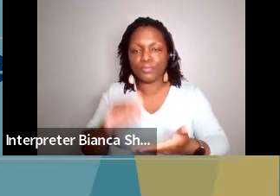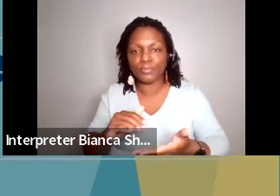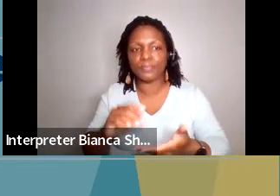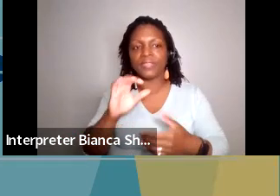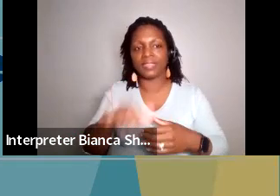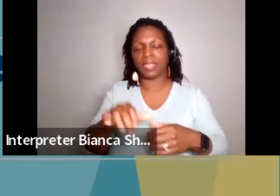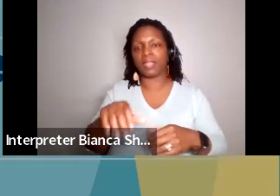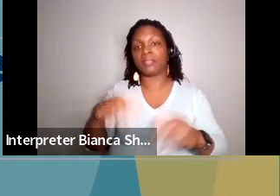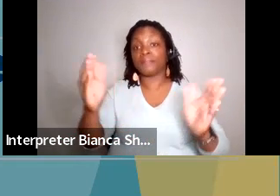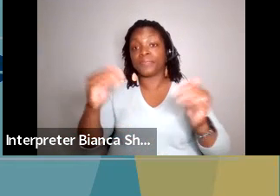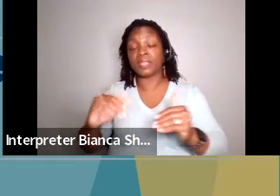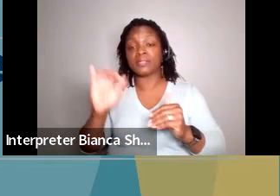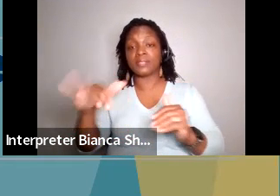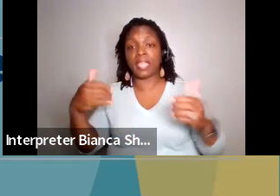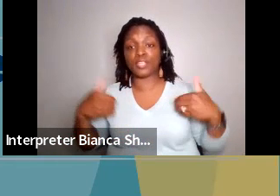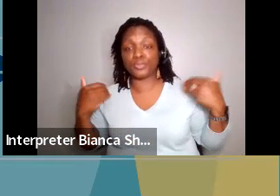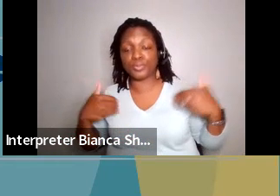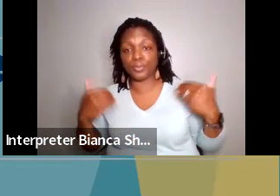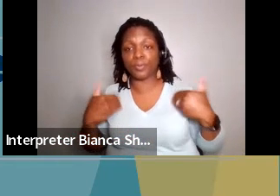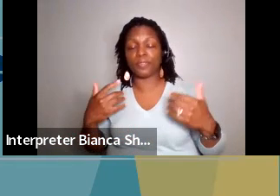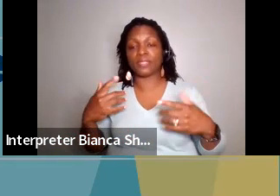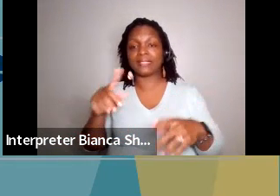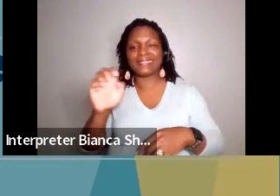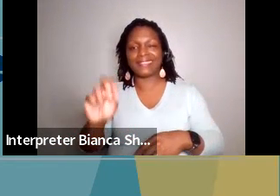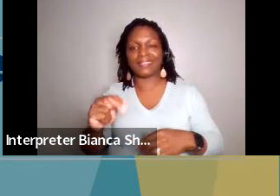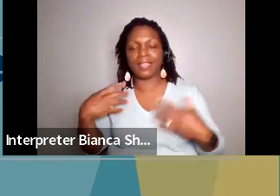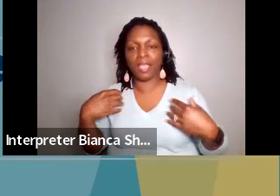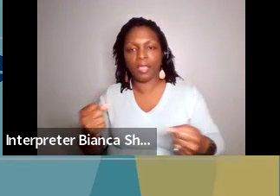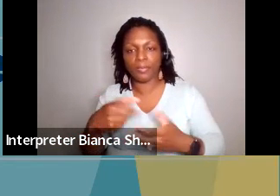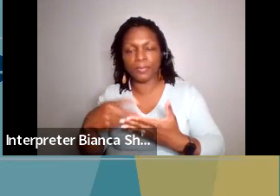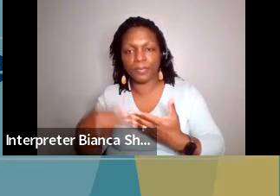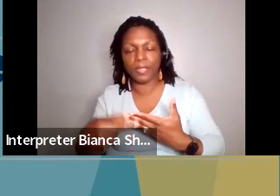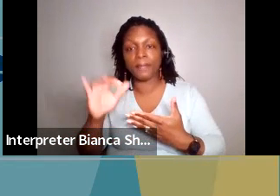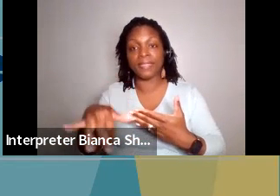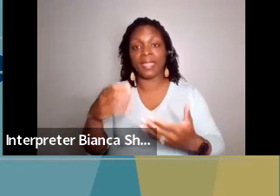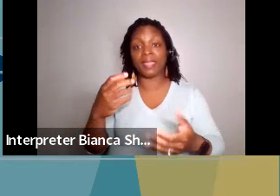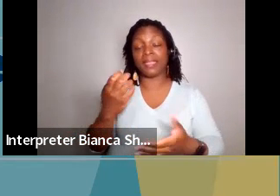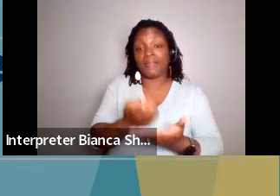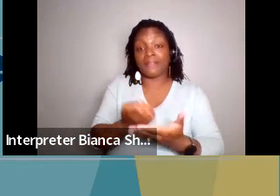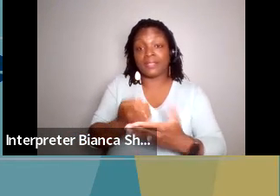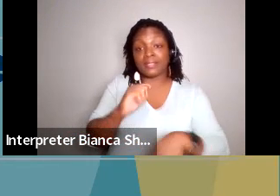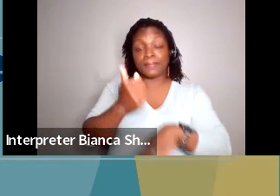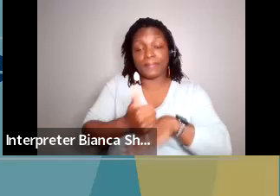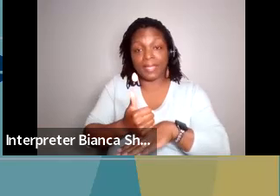The next one is the adolescent school health program, and they facilitate a evidence-based quality, improvement.